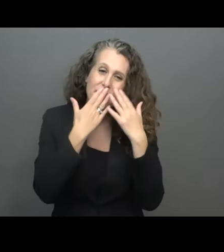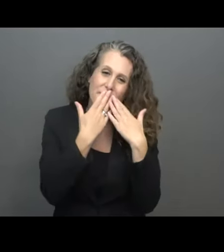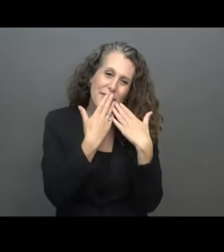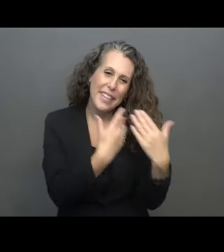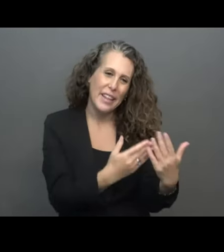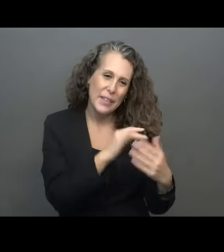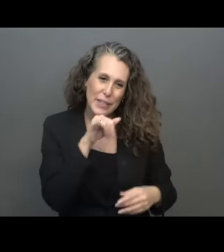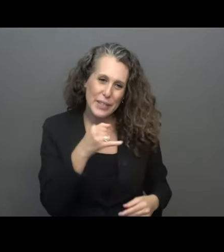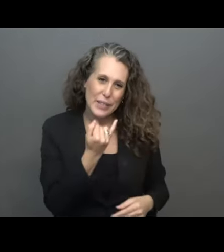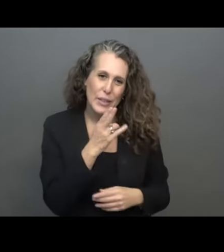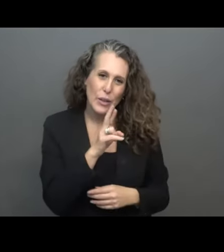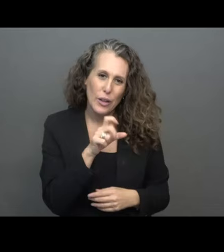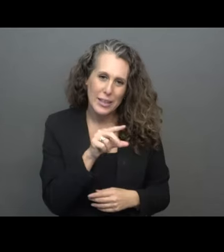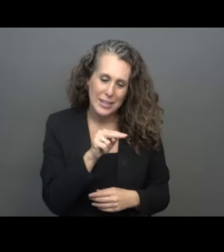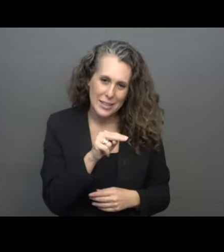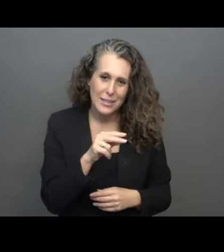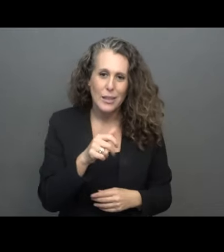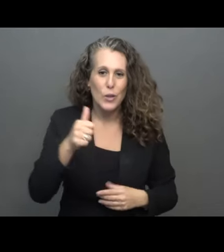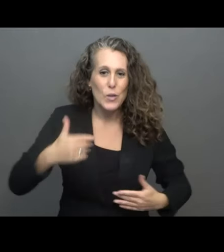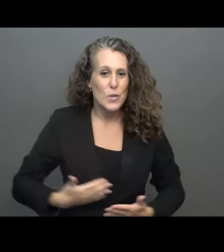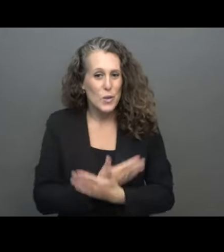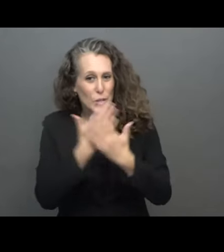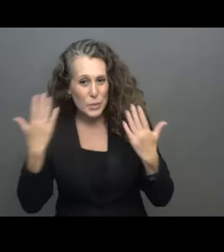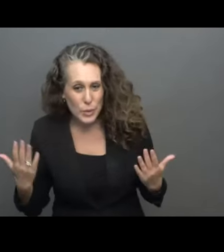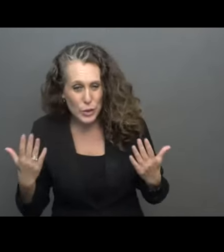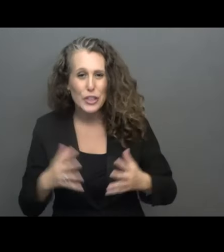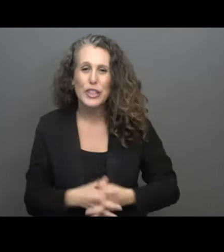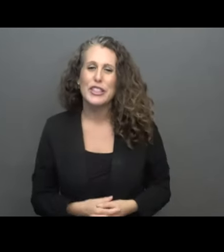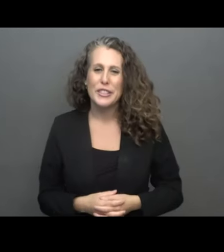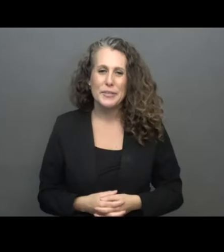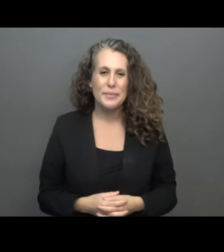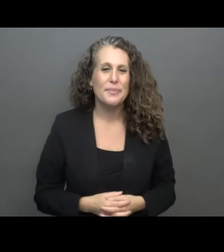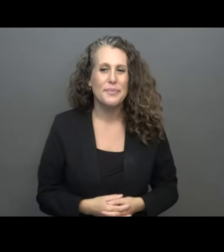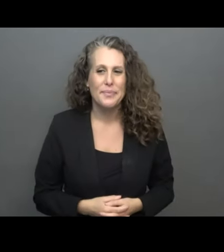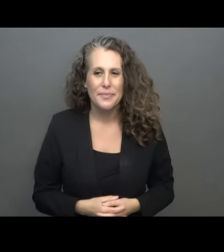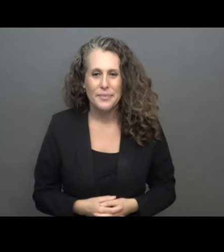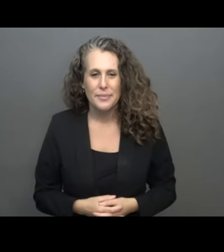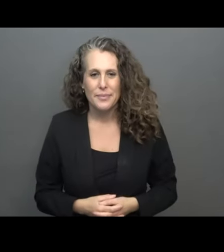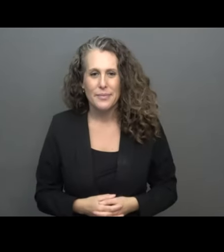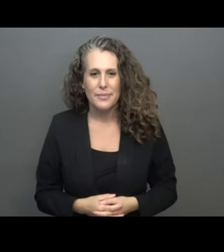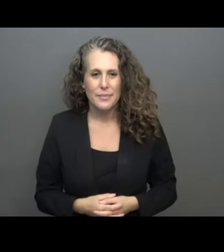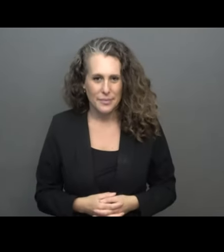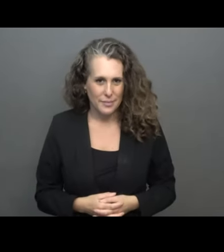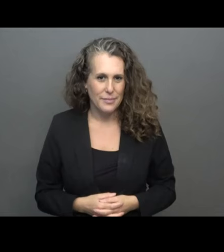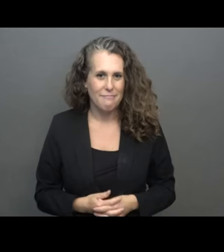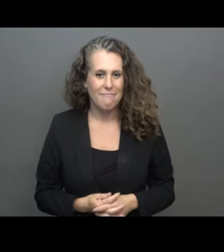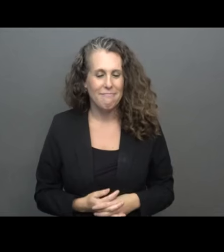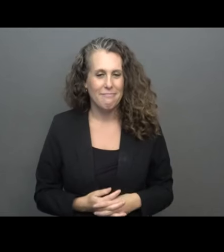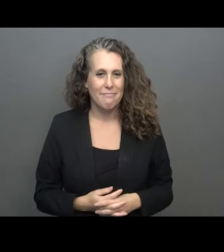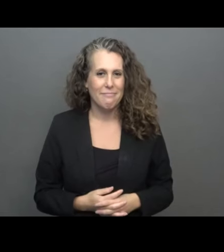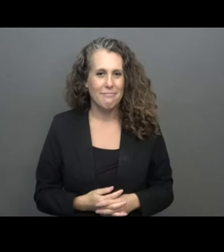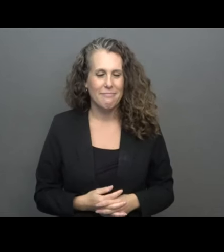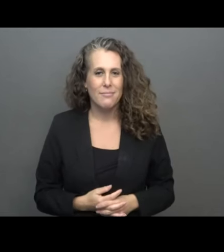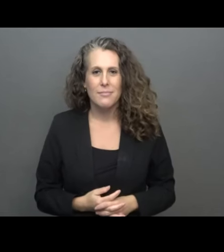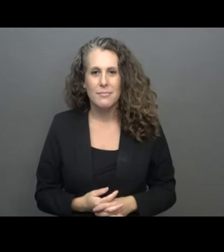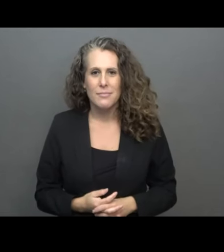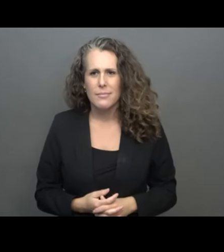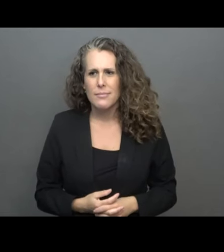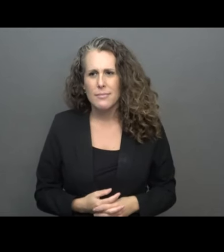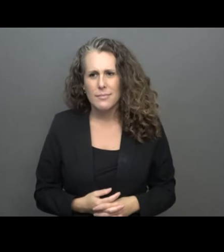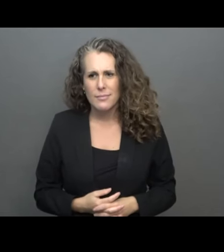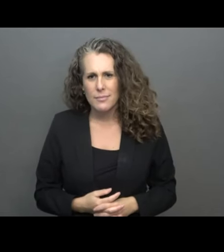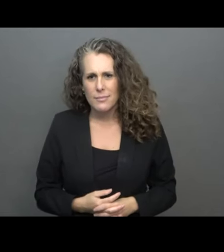boo boo boo boo, I put zero to two cents a search engine delusional risky Angel vanilla.